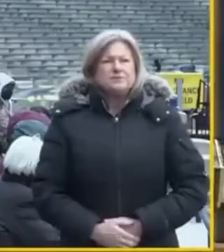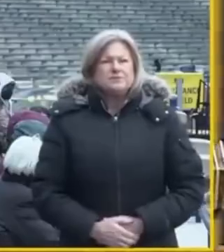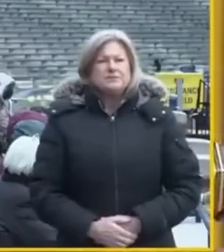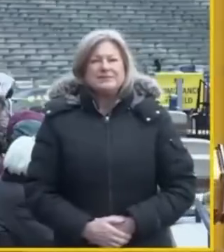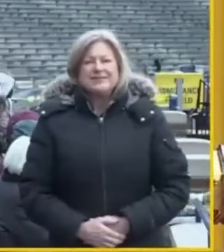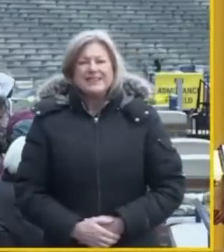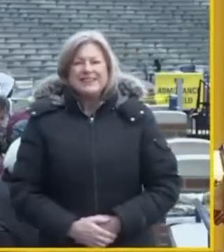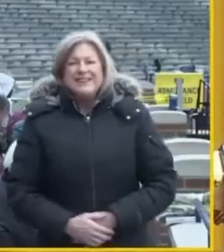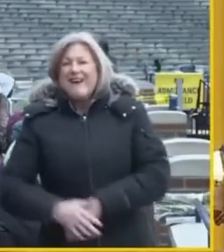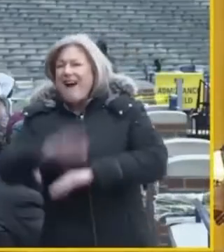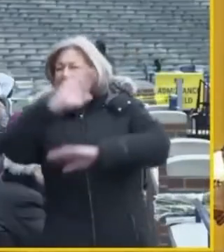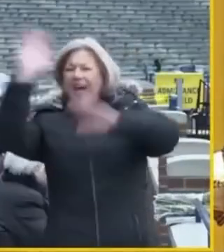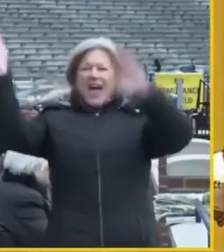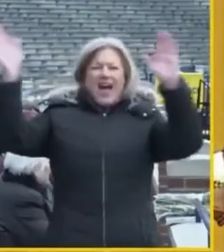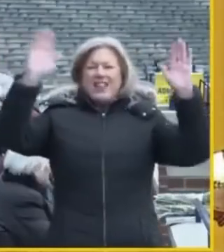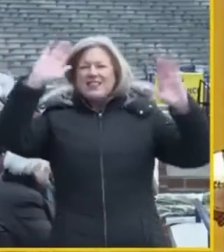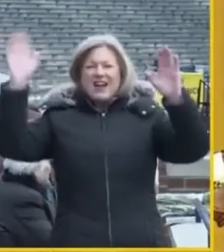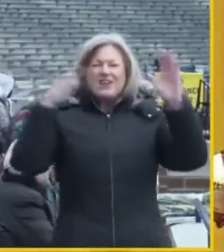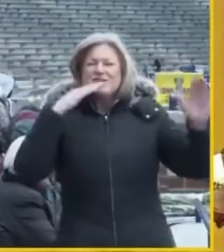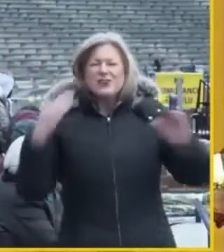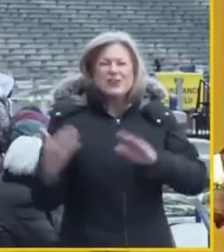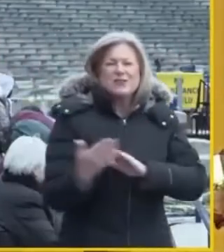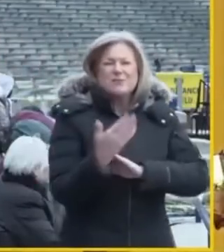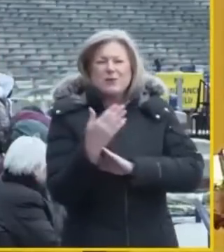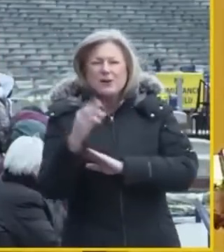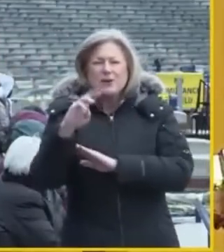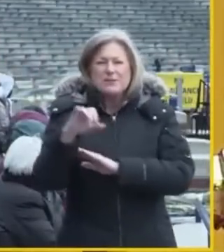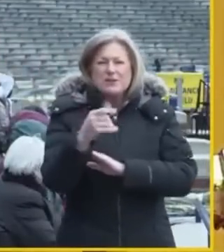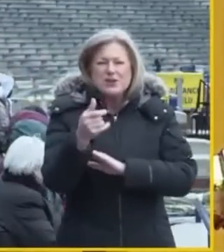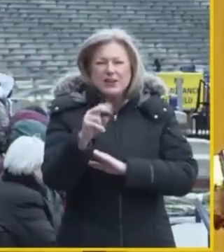Hello, good morning, Michigan. Are you as cold as me?